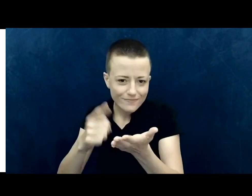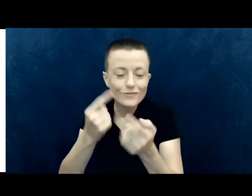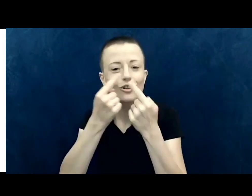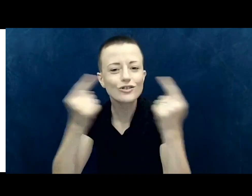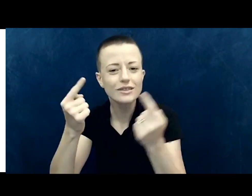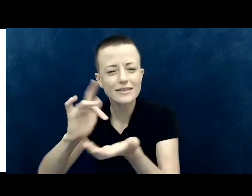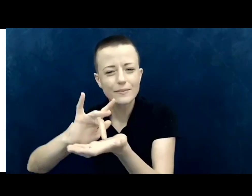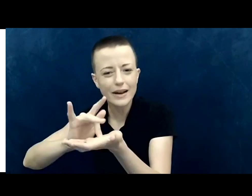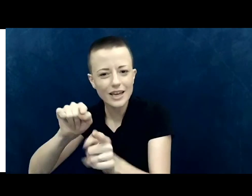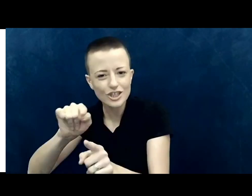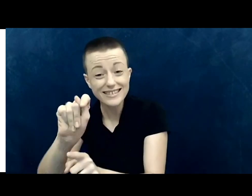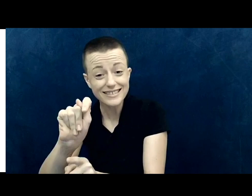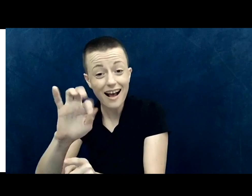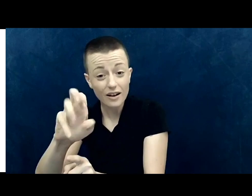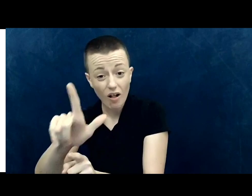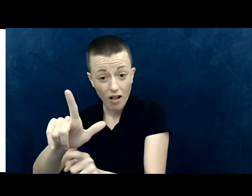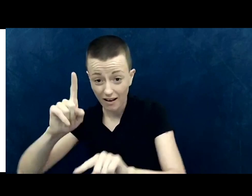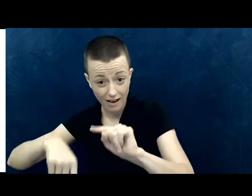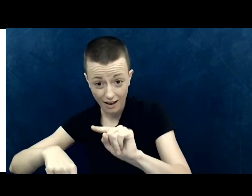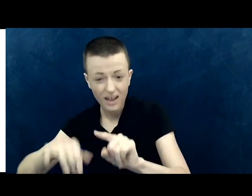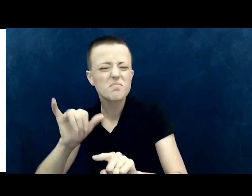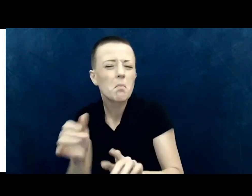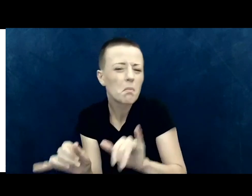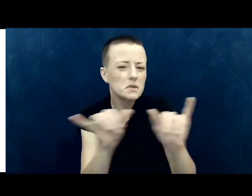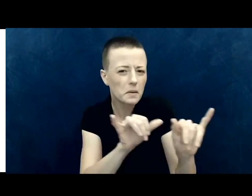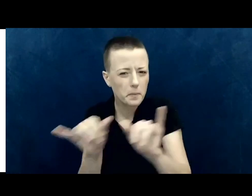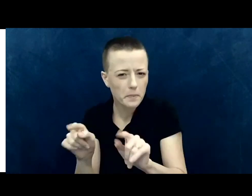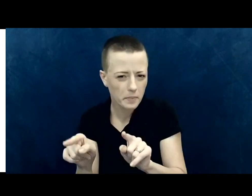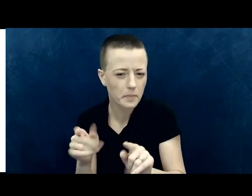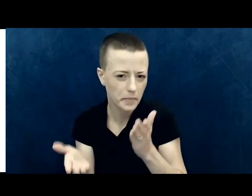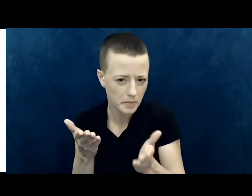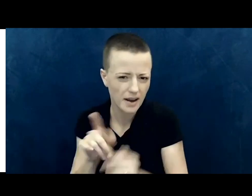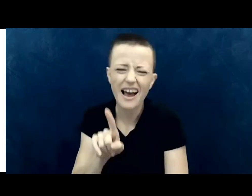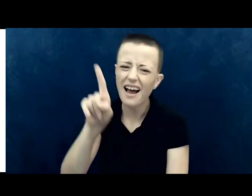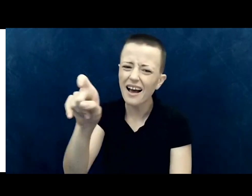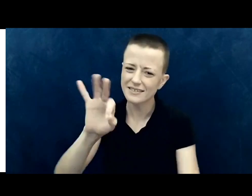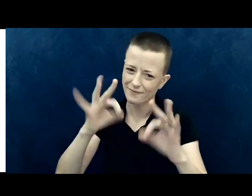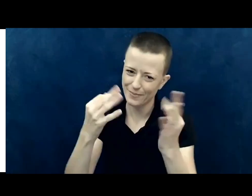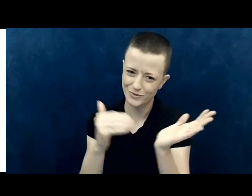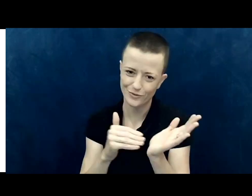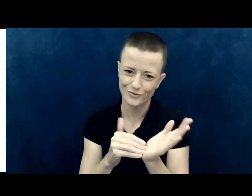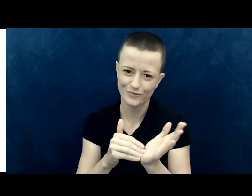and in some very common over the counter medications, like many Tylenol formulations or coated aspirin.